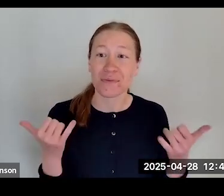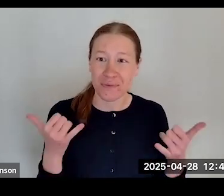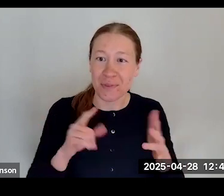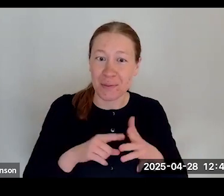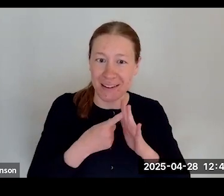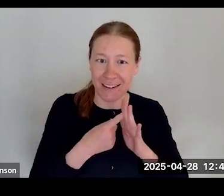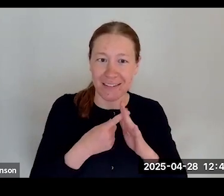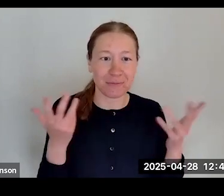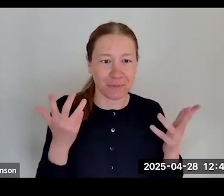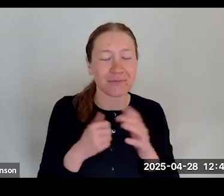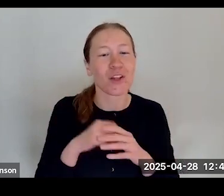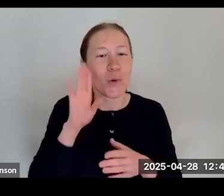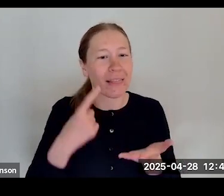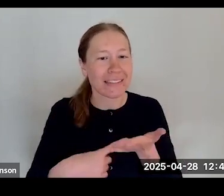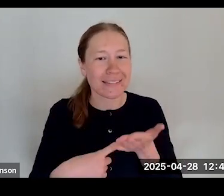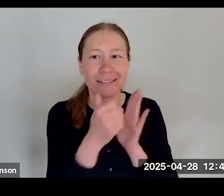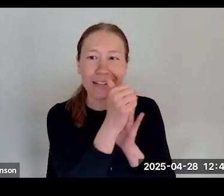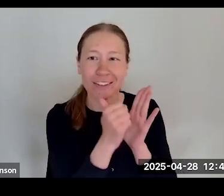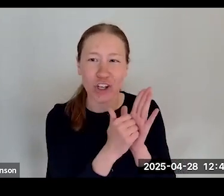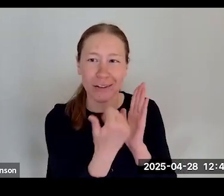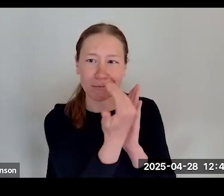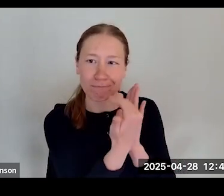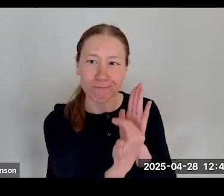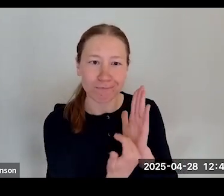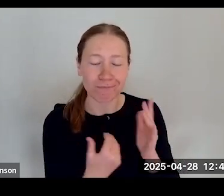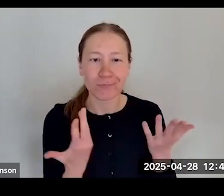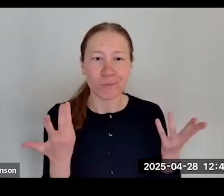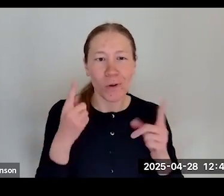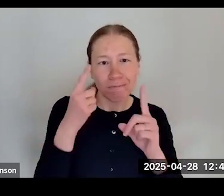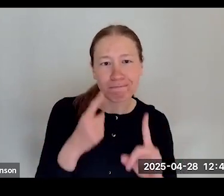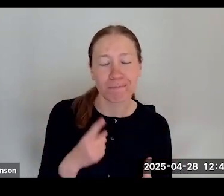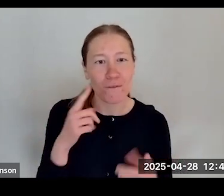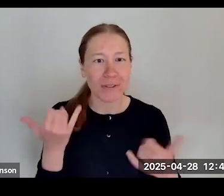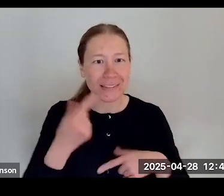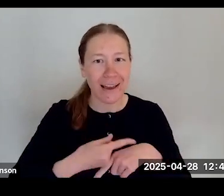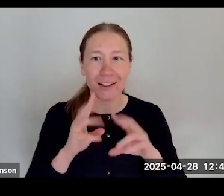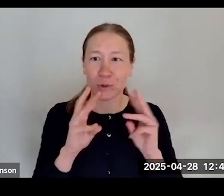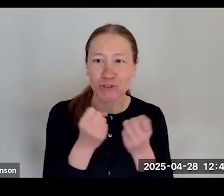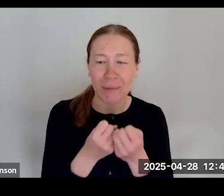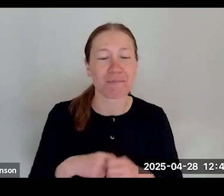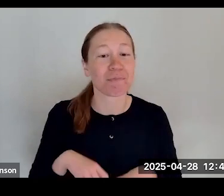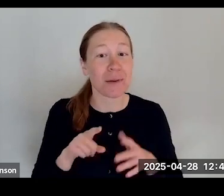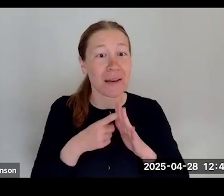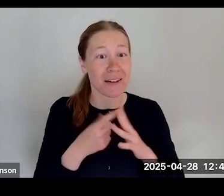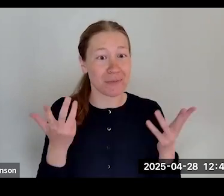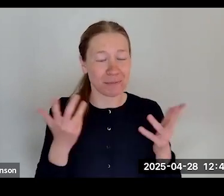To get started, I wanna go over an agenda, so let you know what I'm going to be talking about in today's workshop. I wanna start by stating that the University